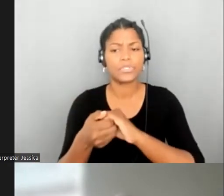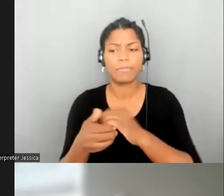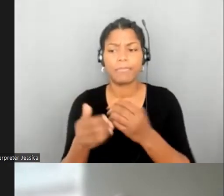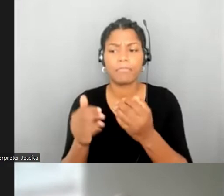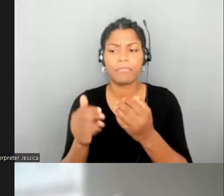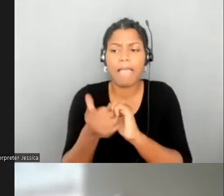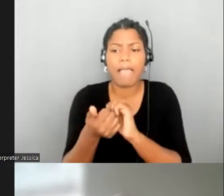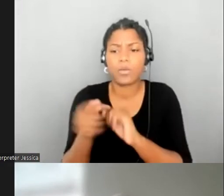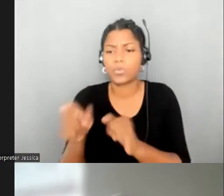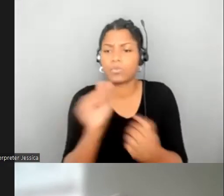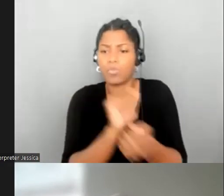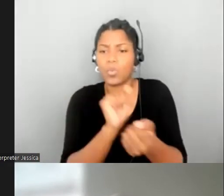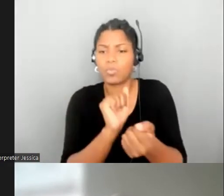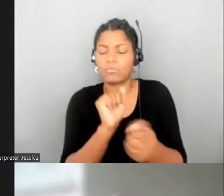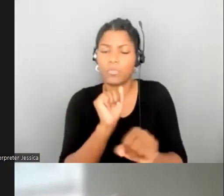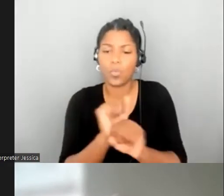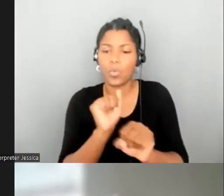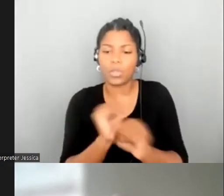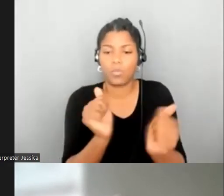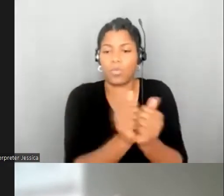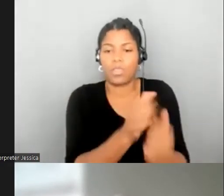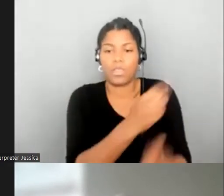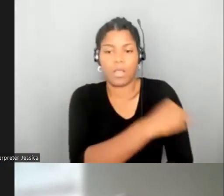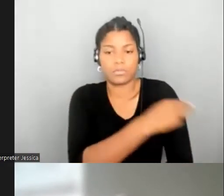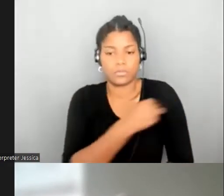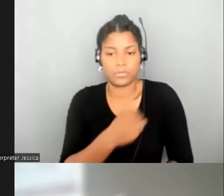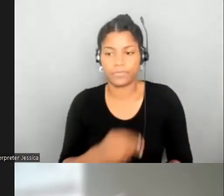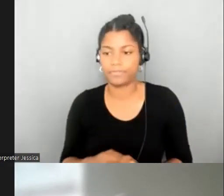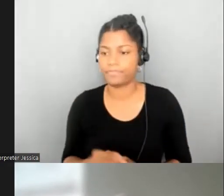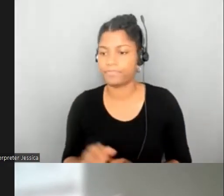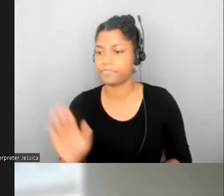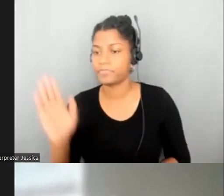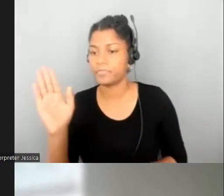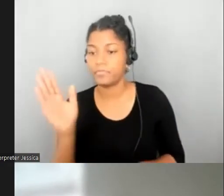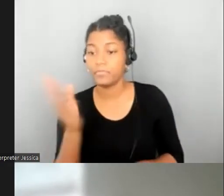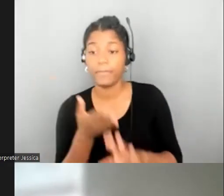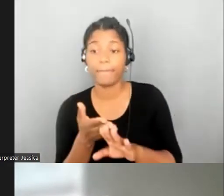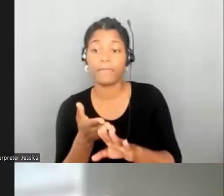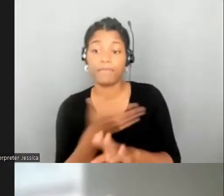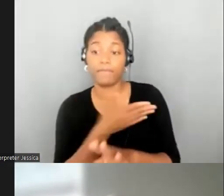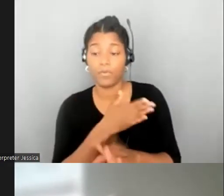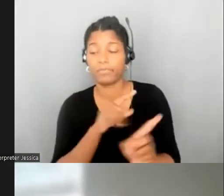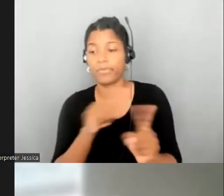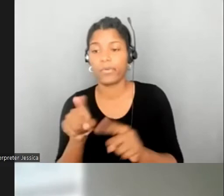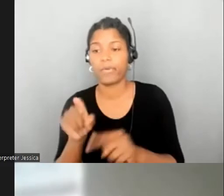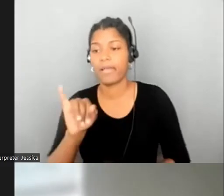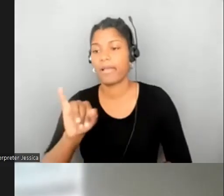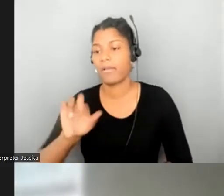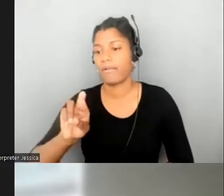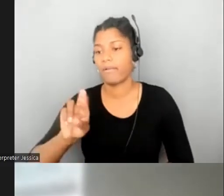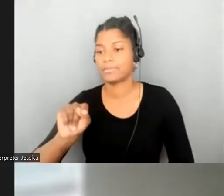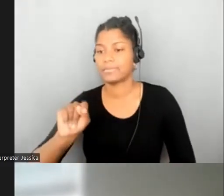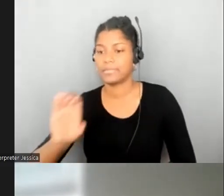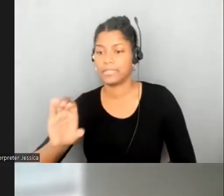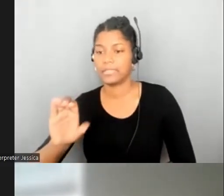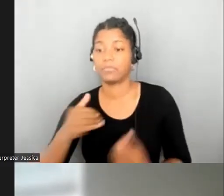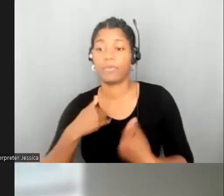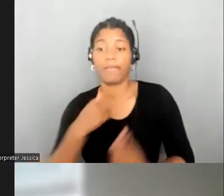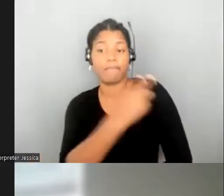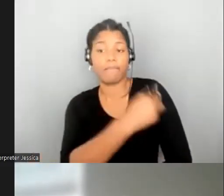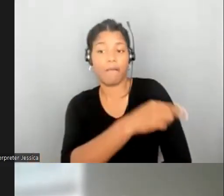Prior to going to IRTC, we had a hospital relationship with a local